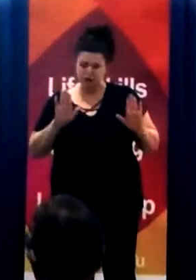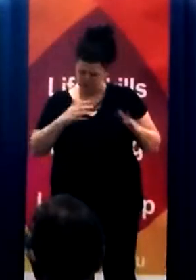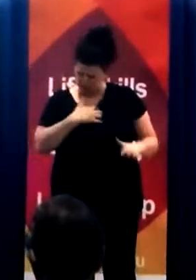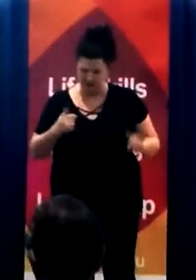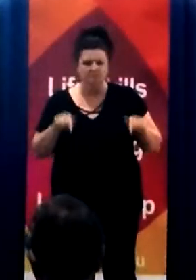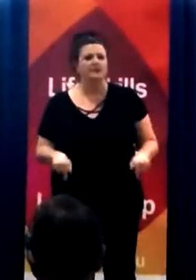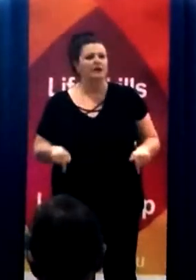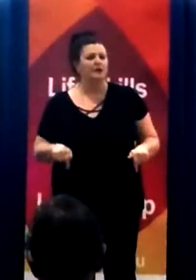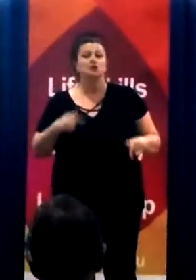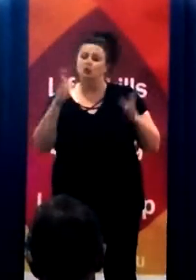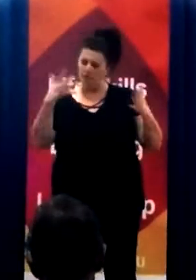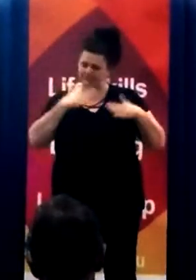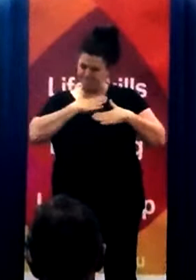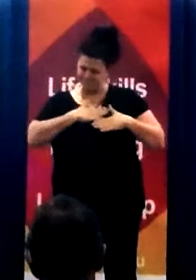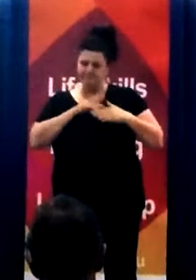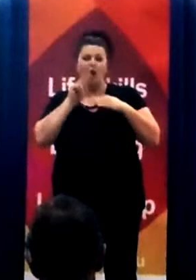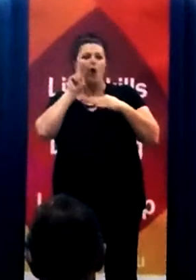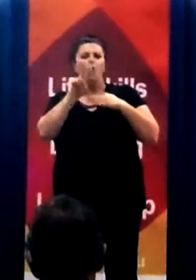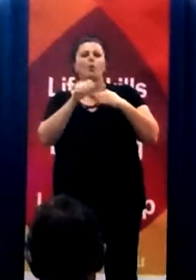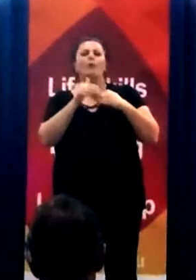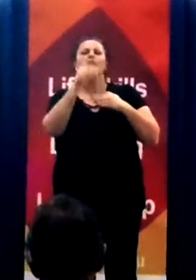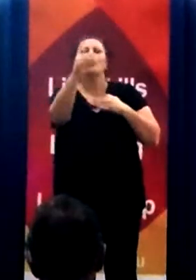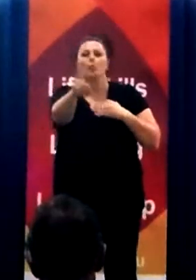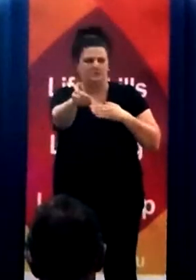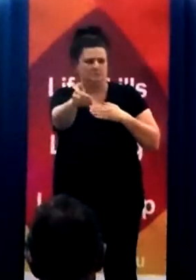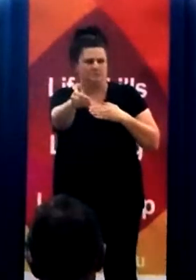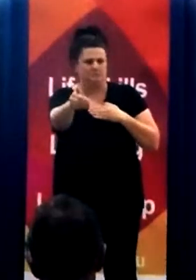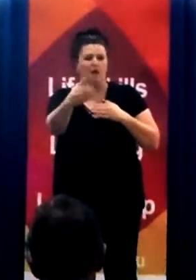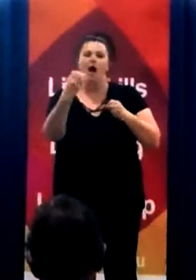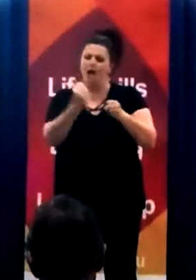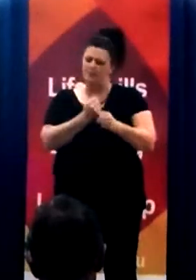So I looked forward. I made two choices that were life-changing.